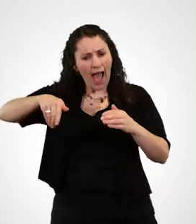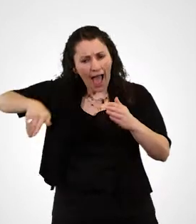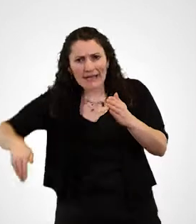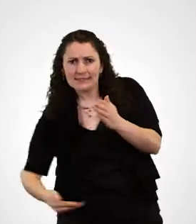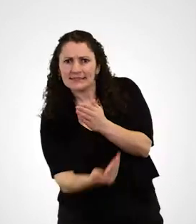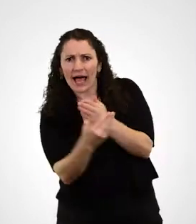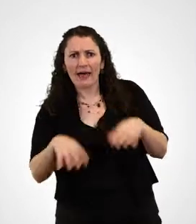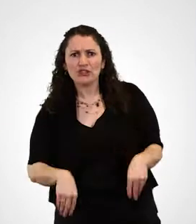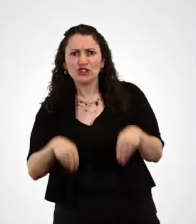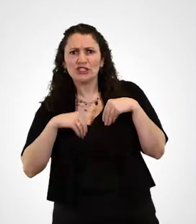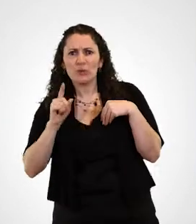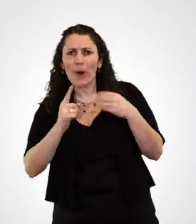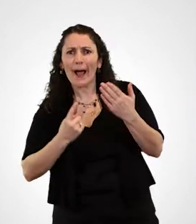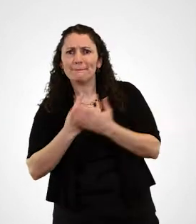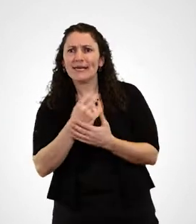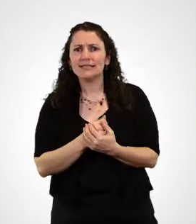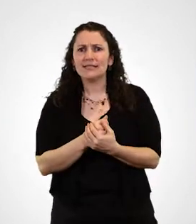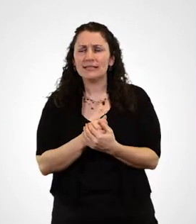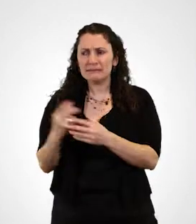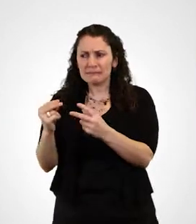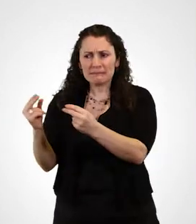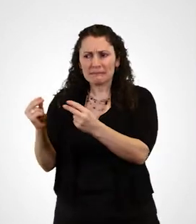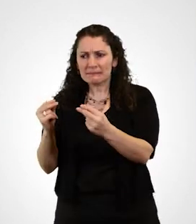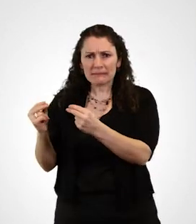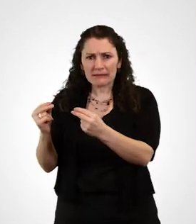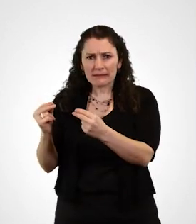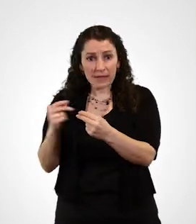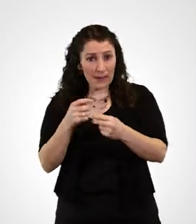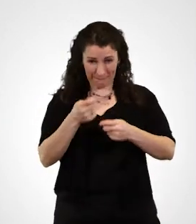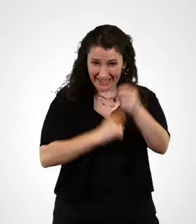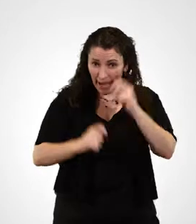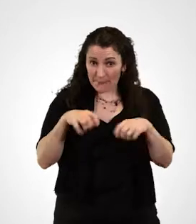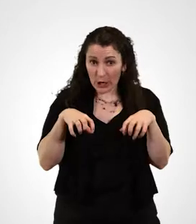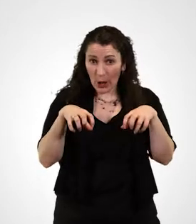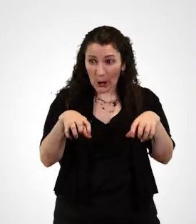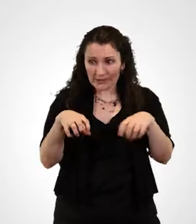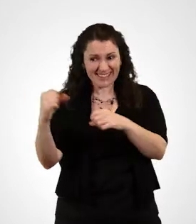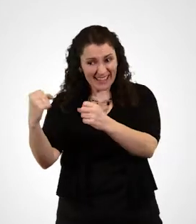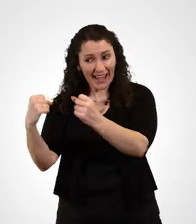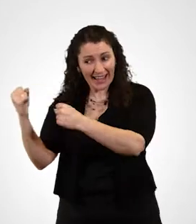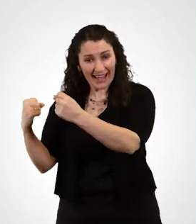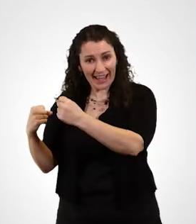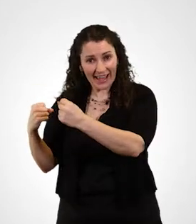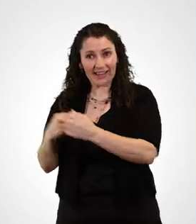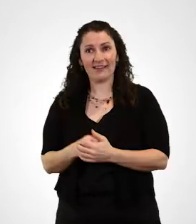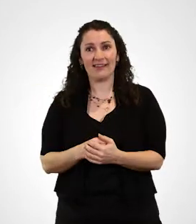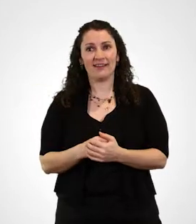A ghost. TEACHER: He became a ghost? Yes.